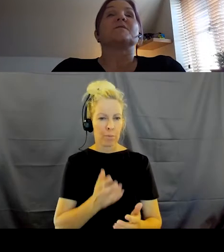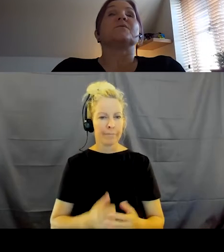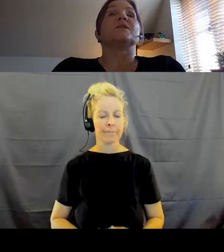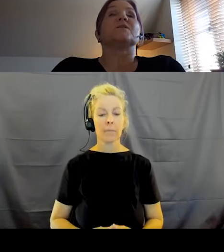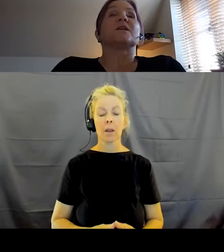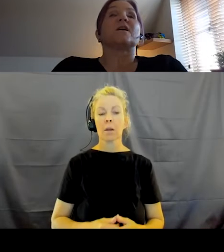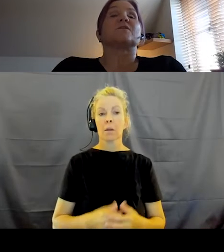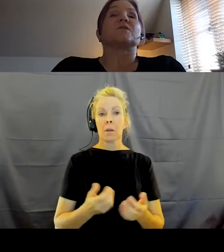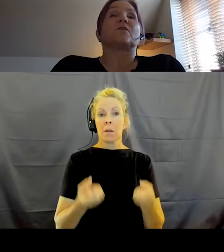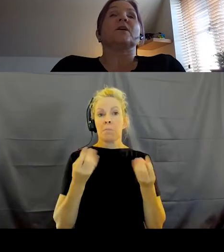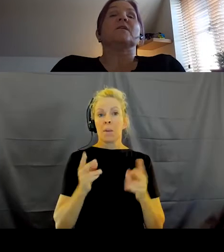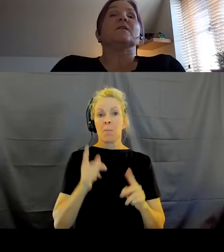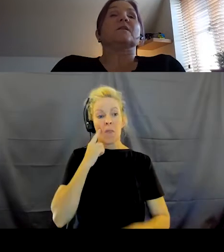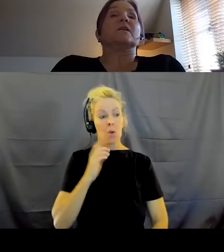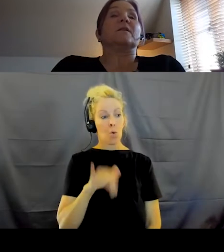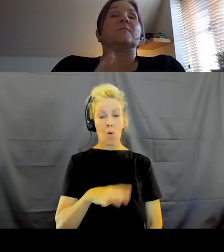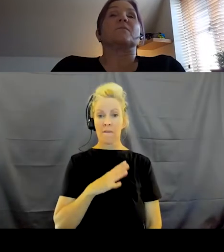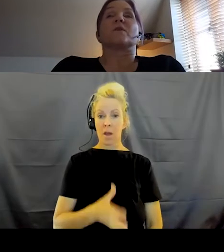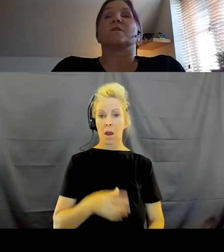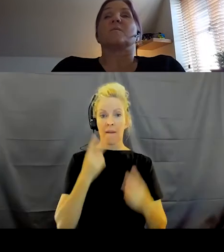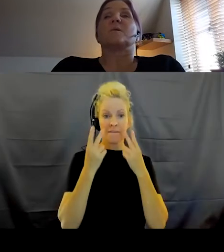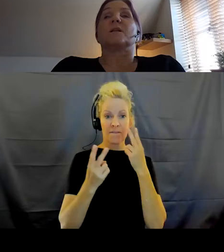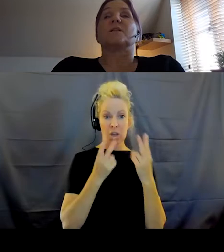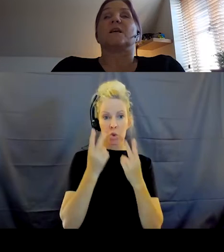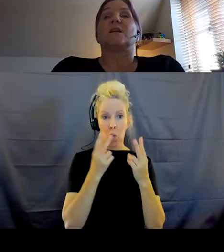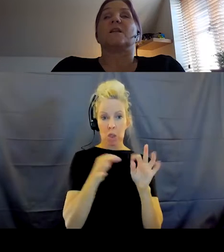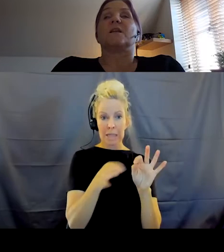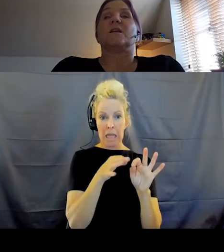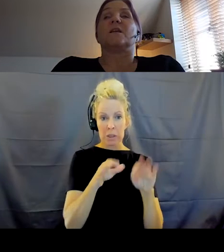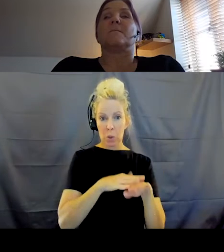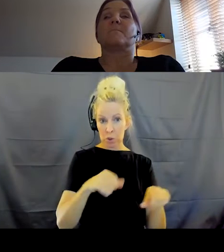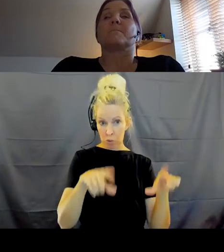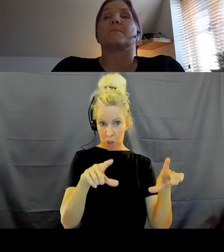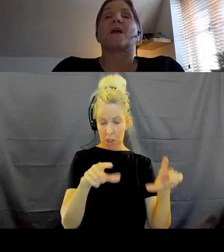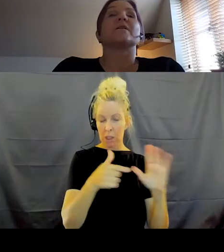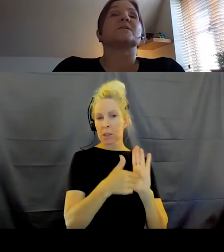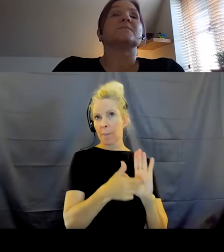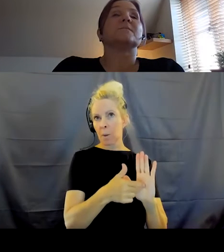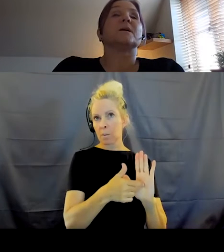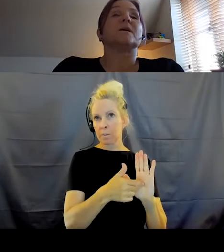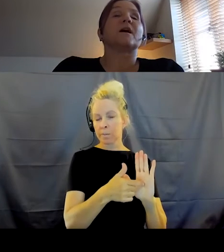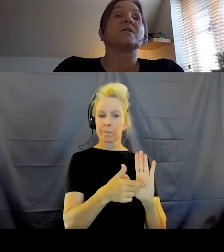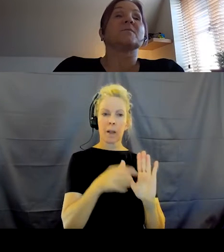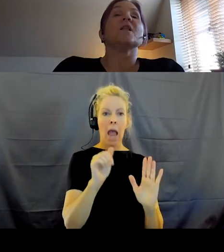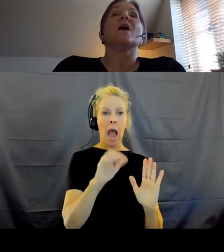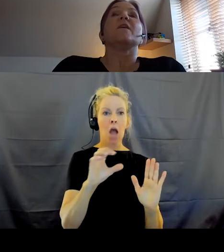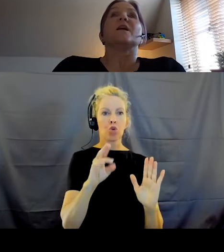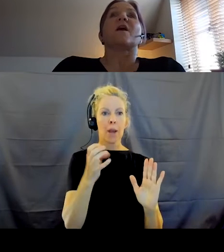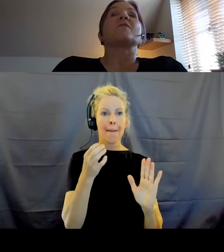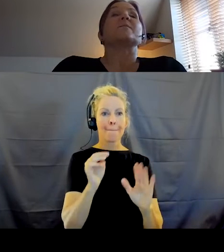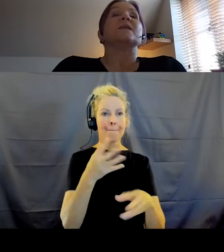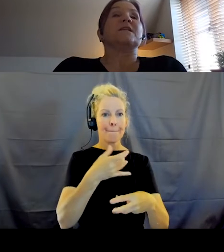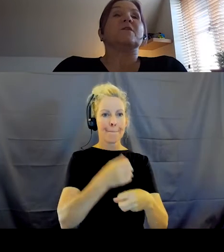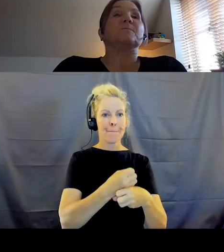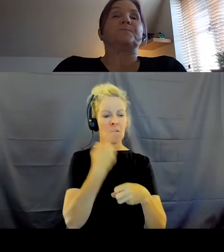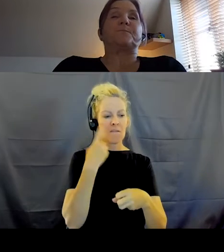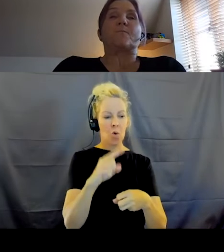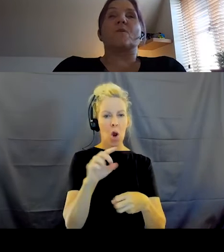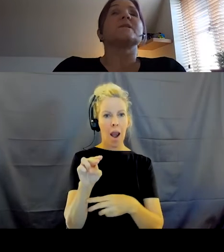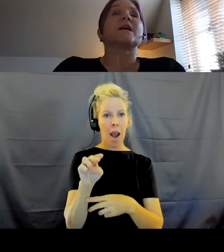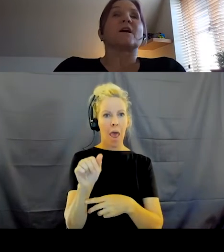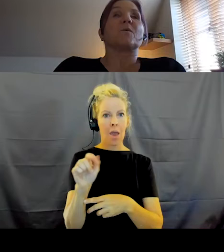have some visual text on screen, for example let's say that mechanism -- acronym NATO, we say it like